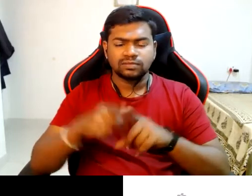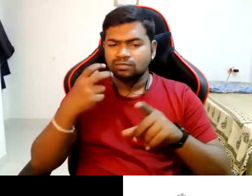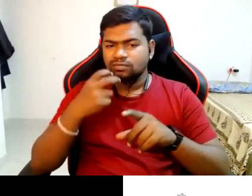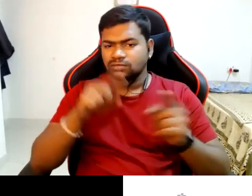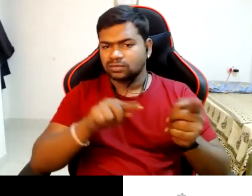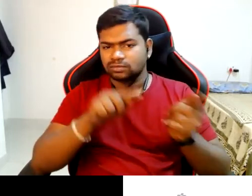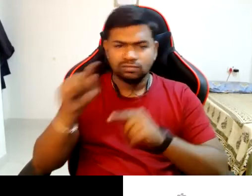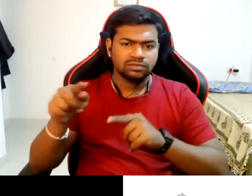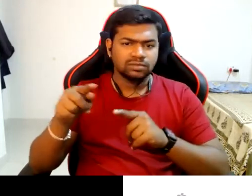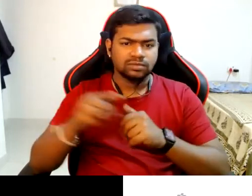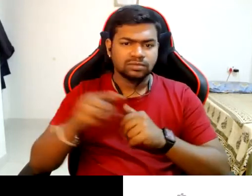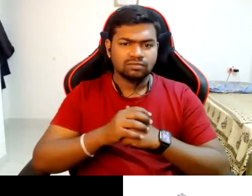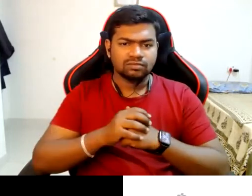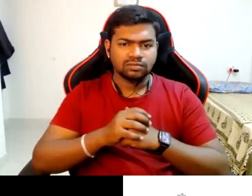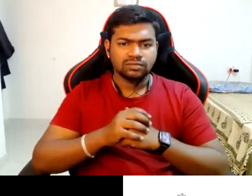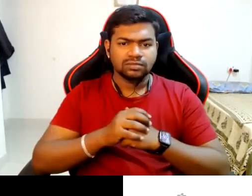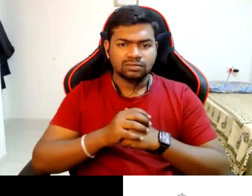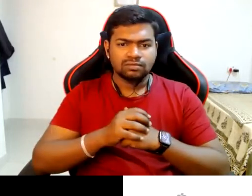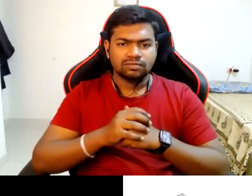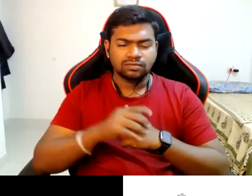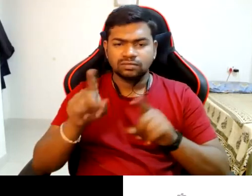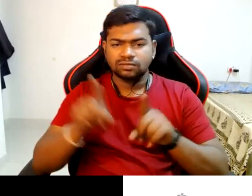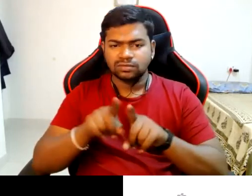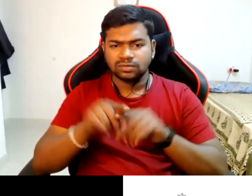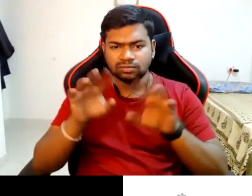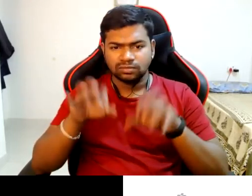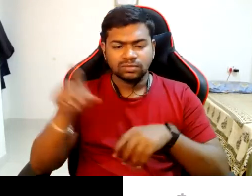with which they can type or which they can speak not so clearly